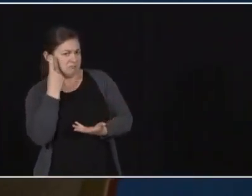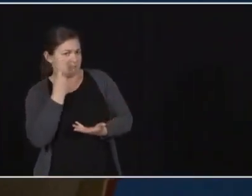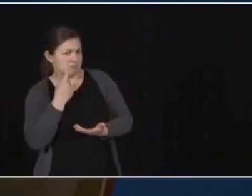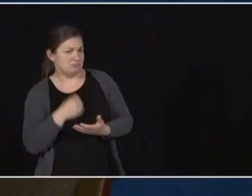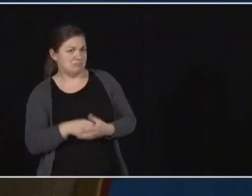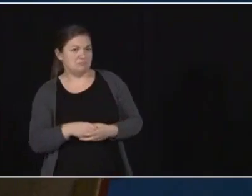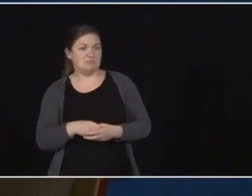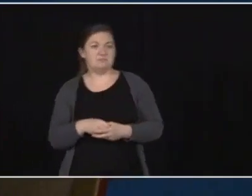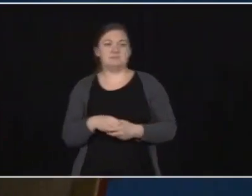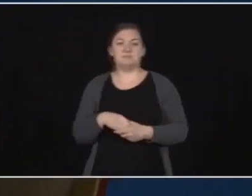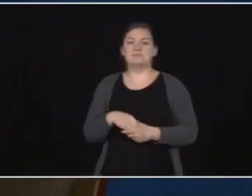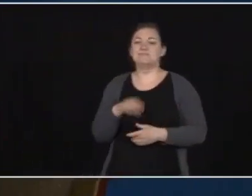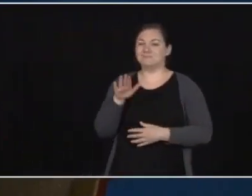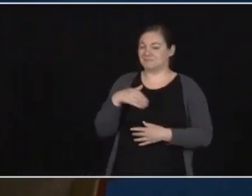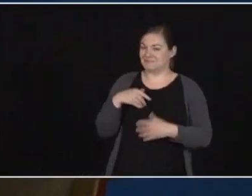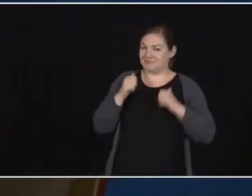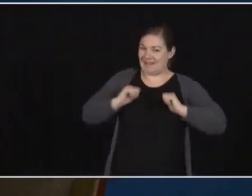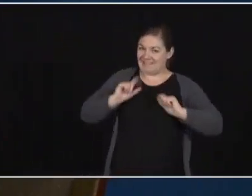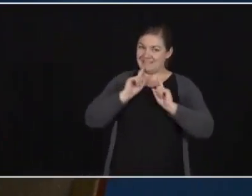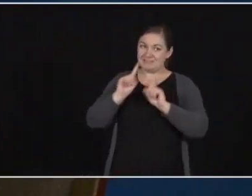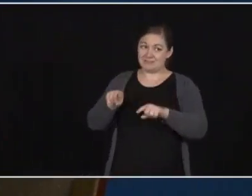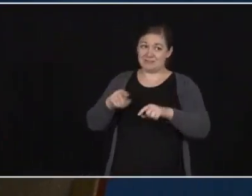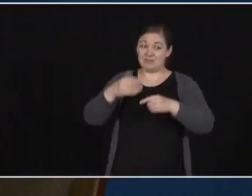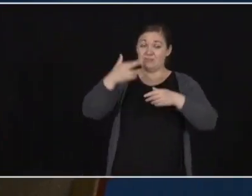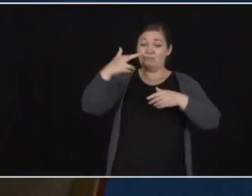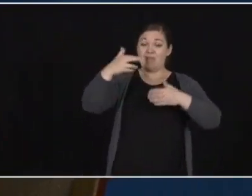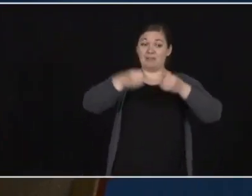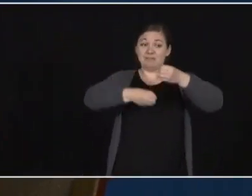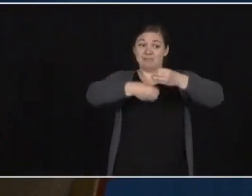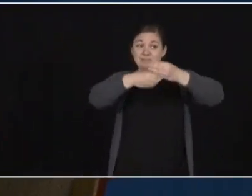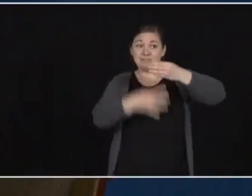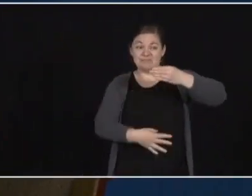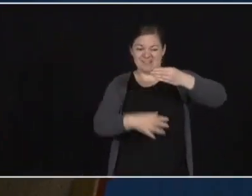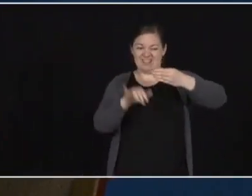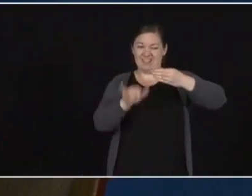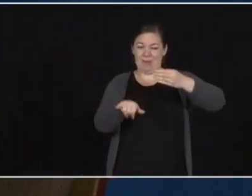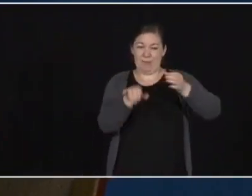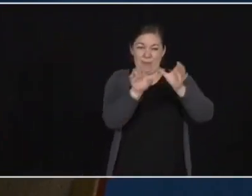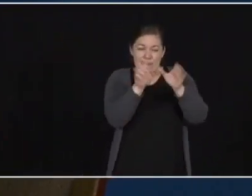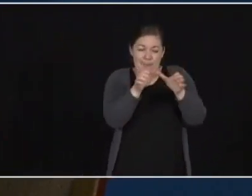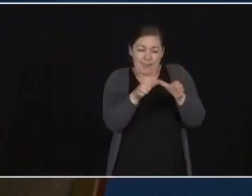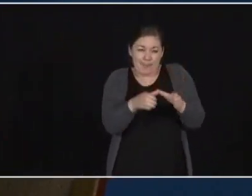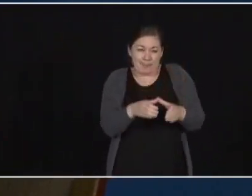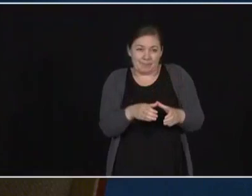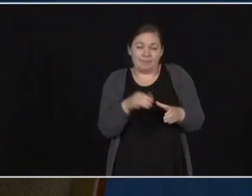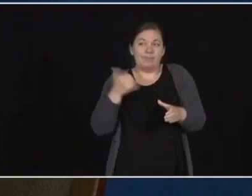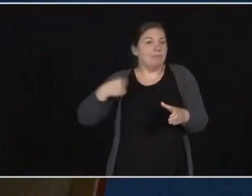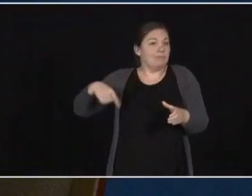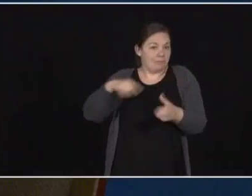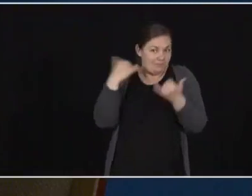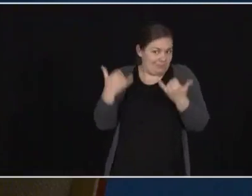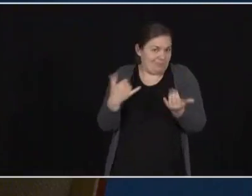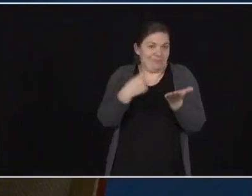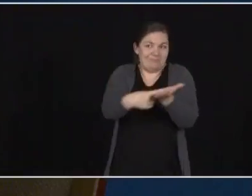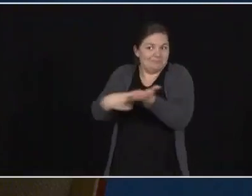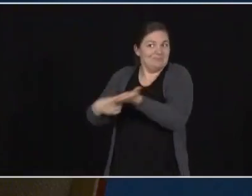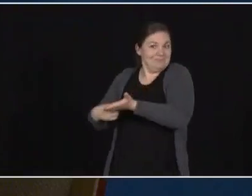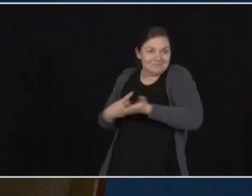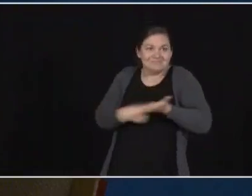is in the gray area. Is Matt Anderson I will attempt to answer that for you. In the gray area or groups were talking at now.